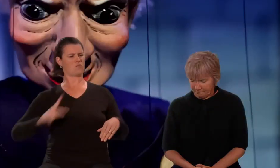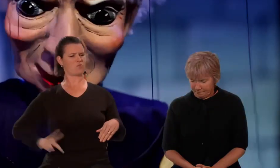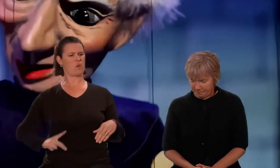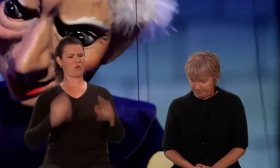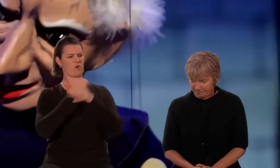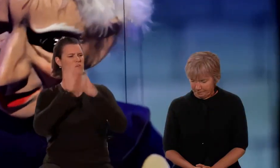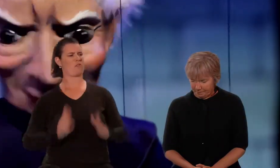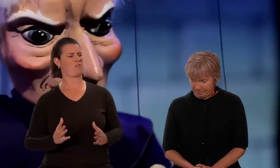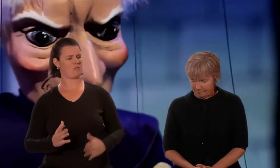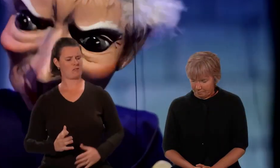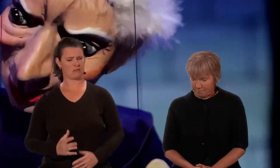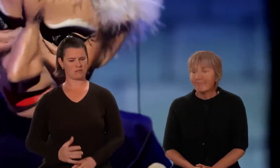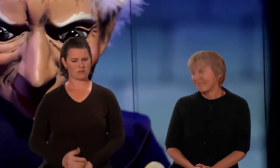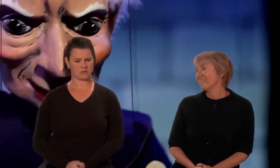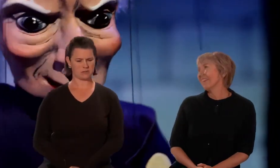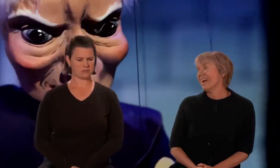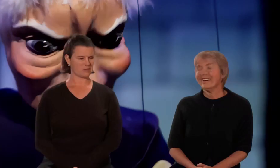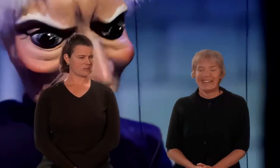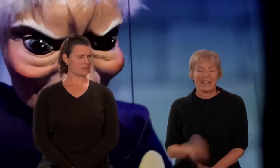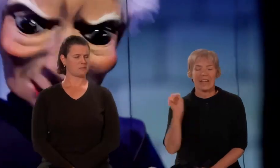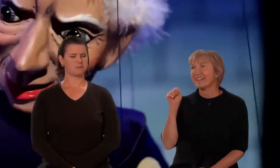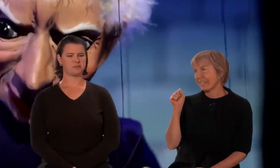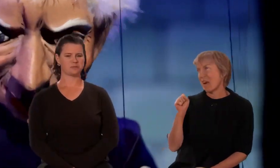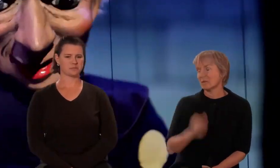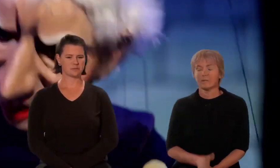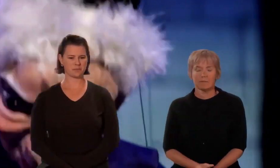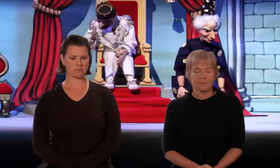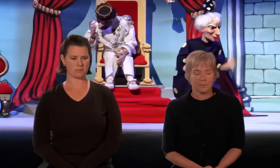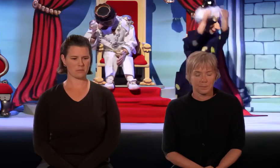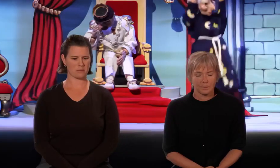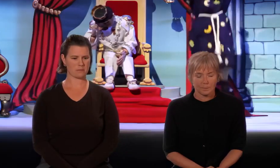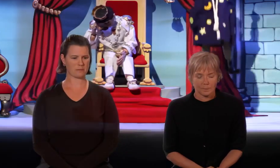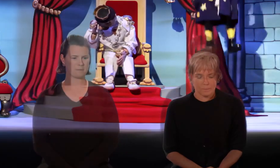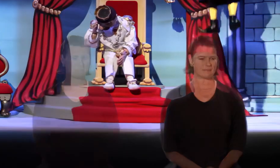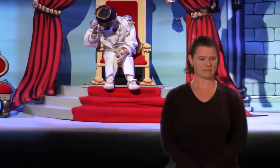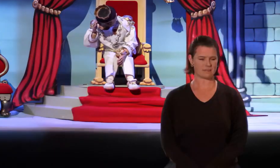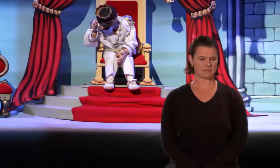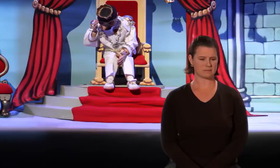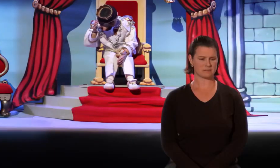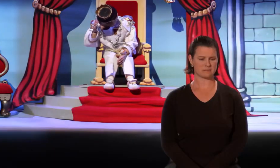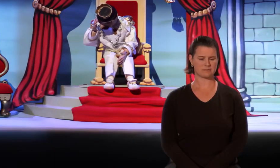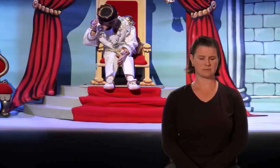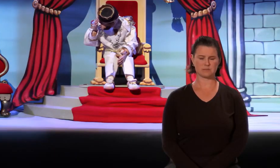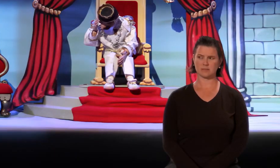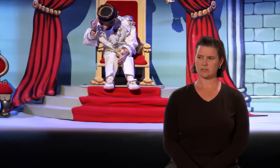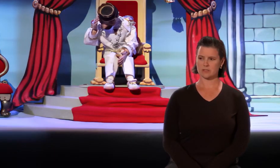[wizard] Yes, your Majesty. Yes, Your Majesty. Yes, yes, yes, yes, yes, Your Majesty. [King] Fine state of affairs.